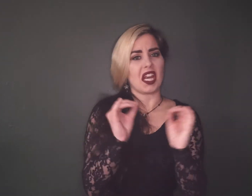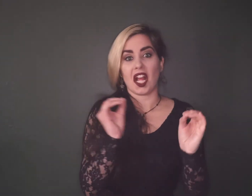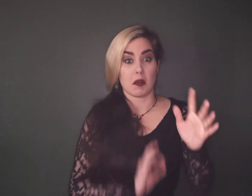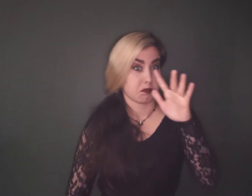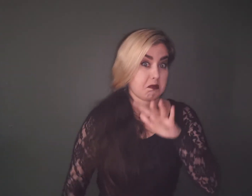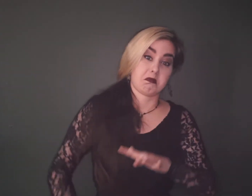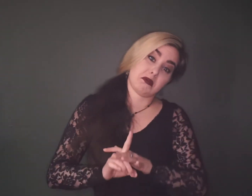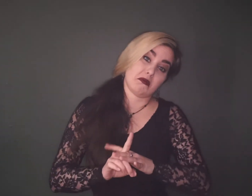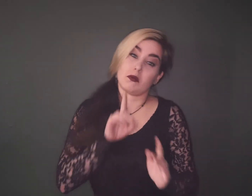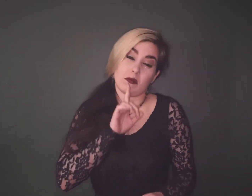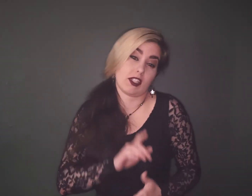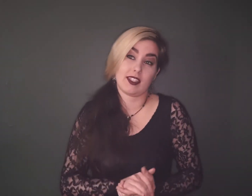Nothing leaps to mind.